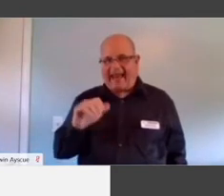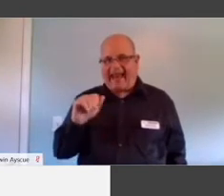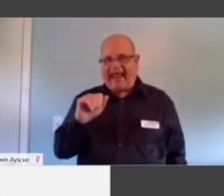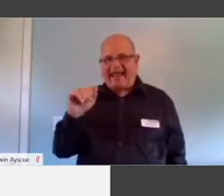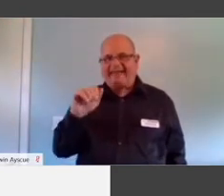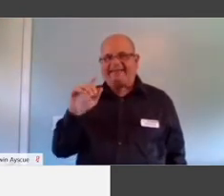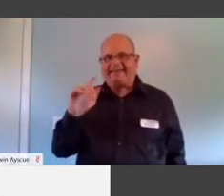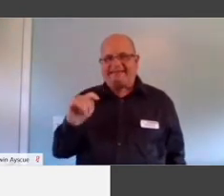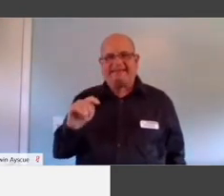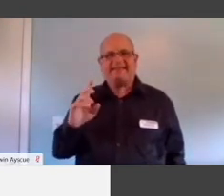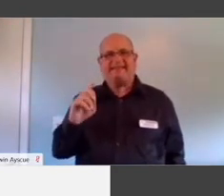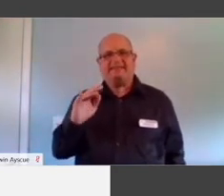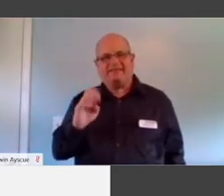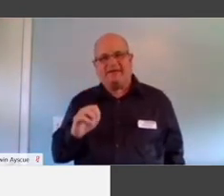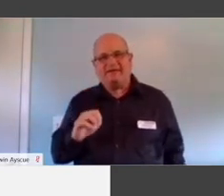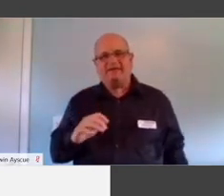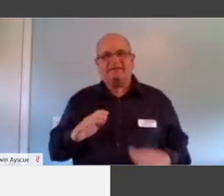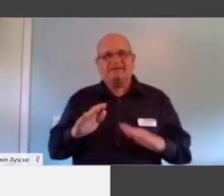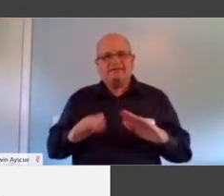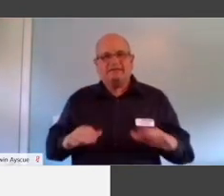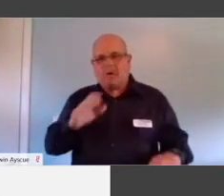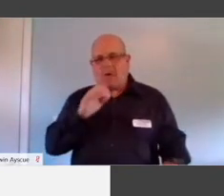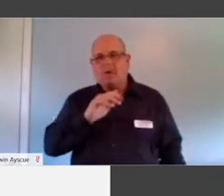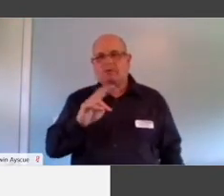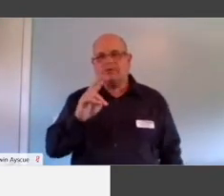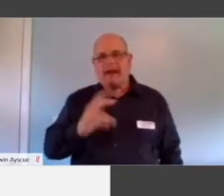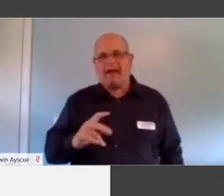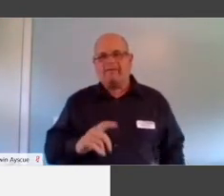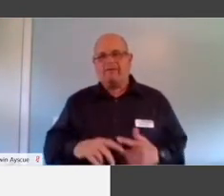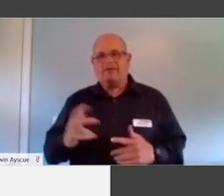rent between two and a half and three are not covered because equipment requested during